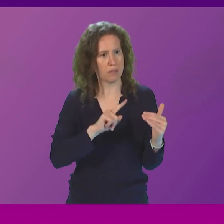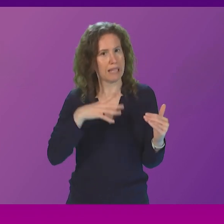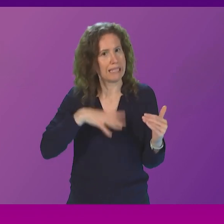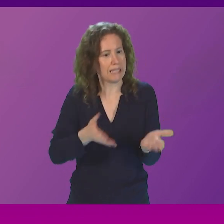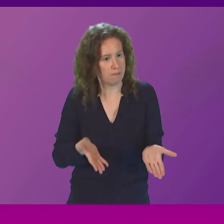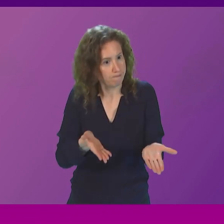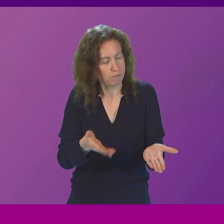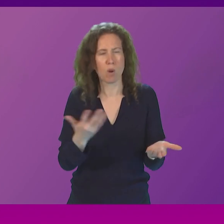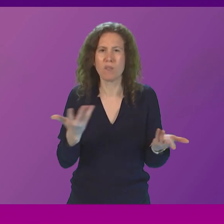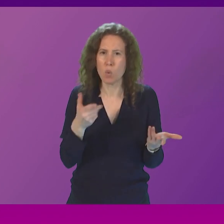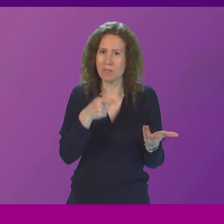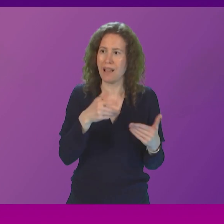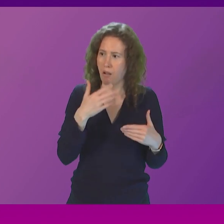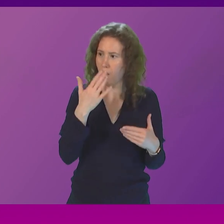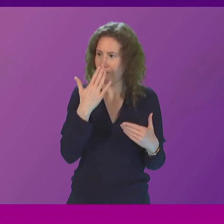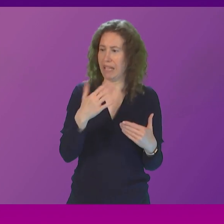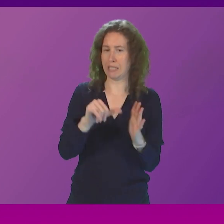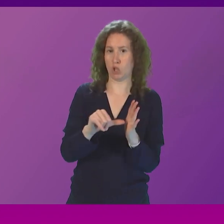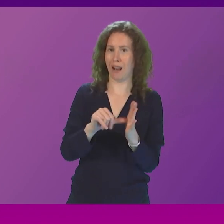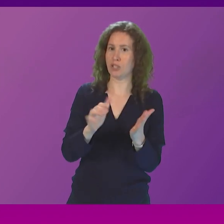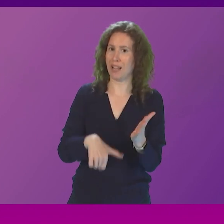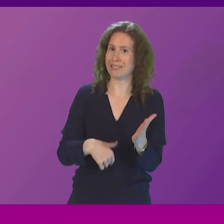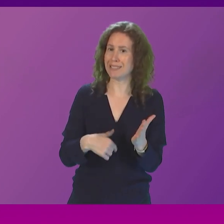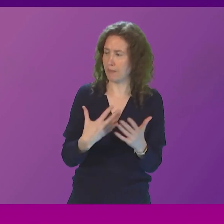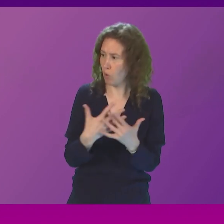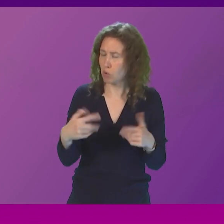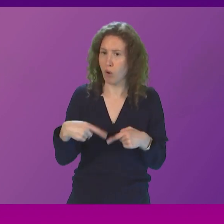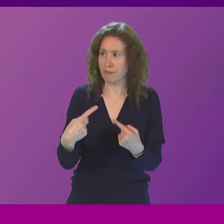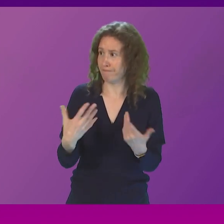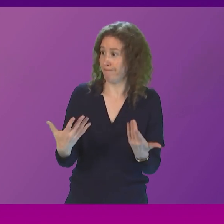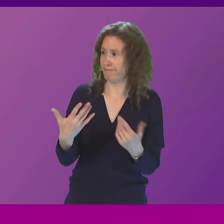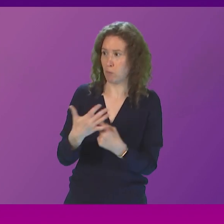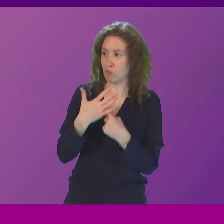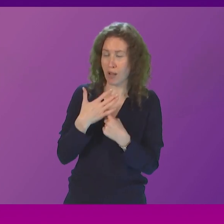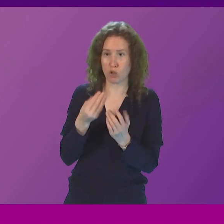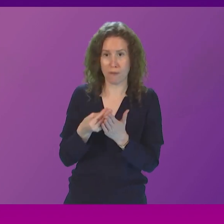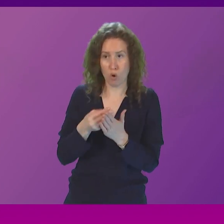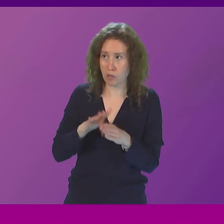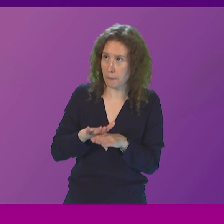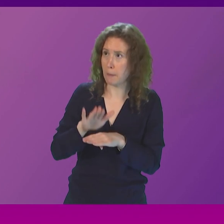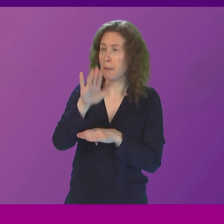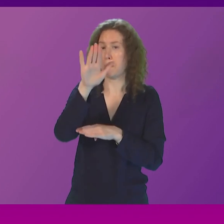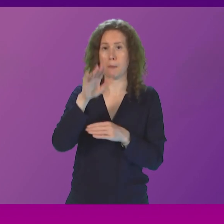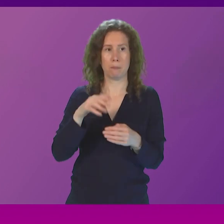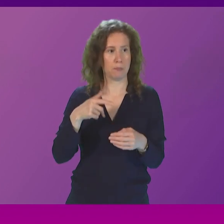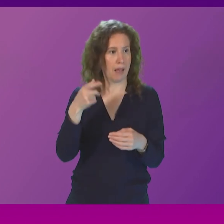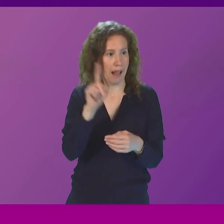They are facing challenges because of the pressures of inflation, high energy costs and energy bills.